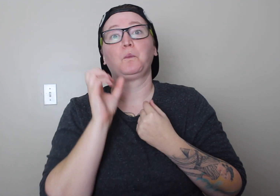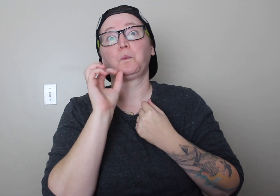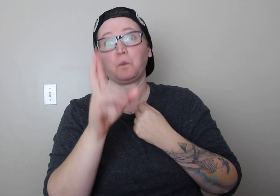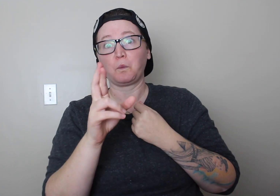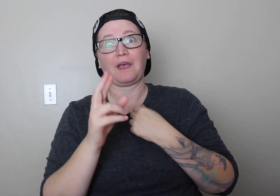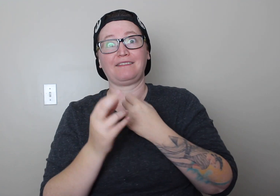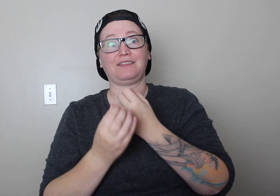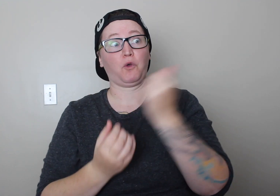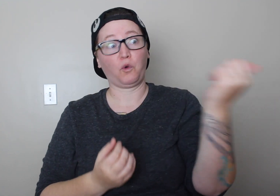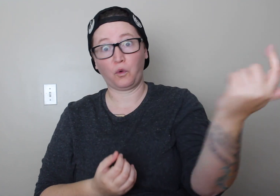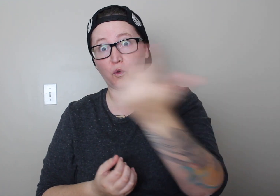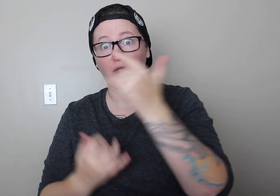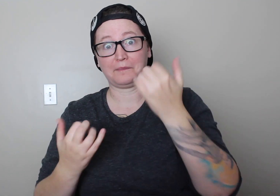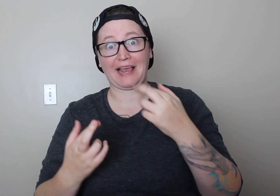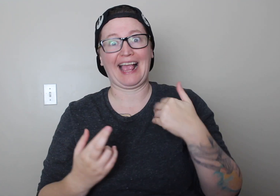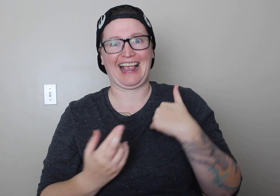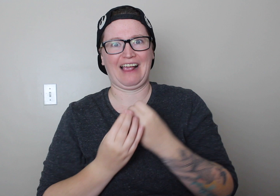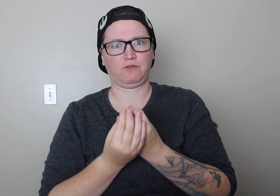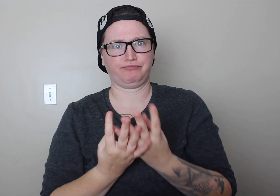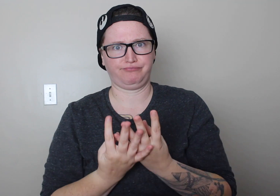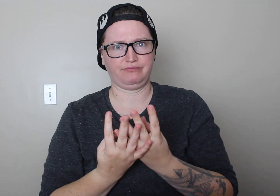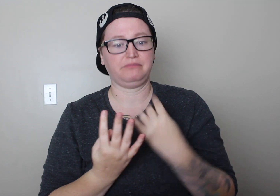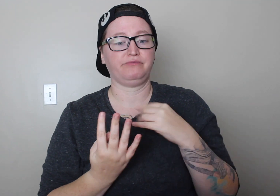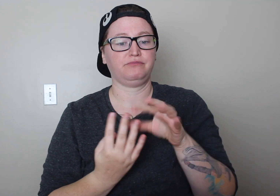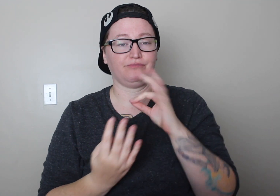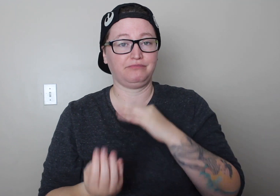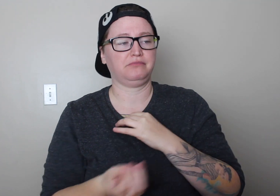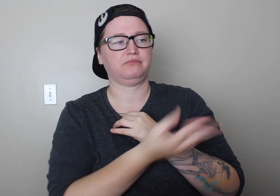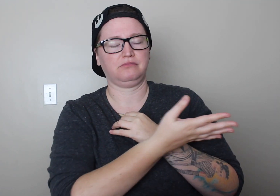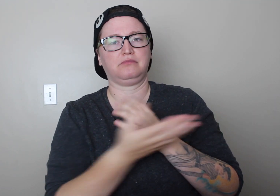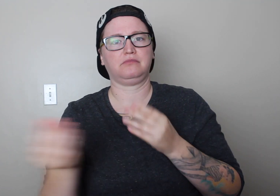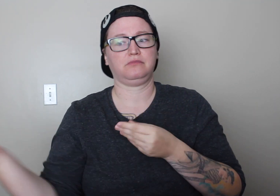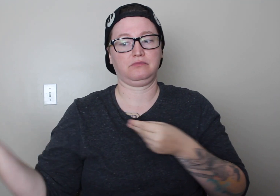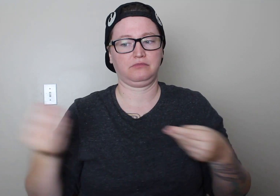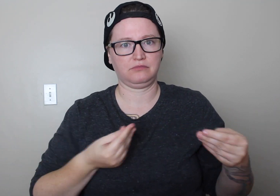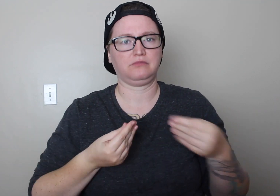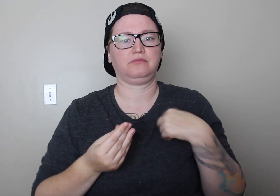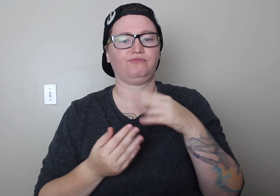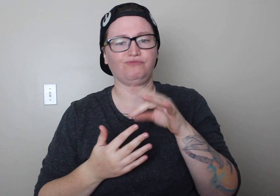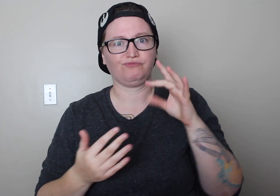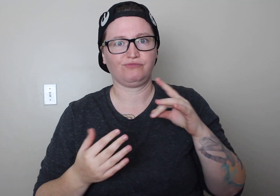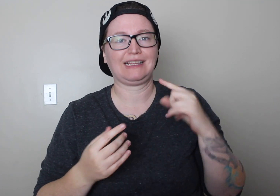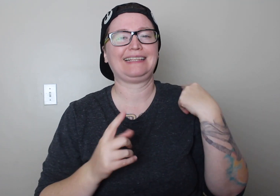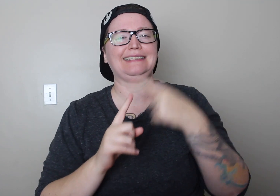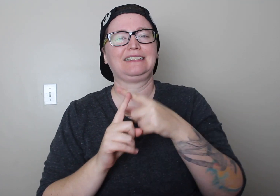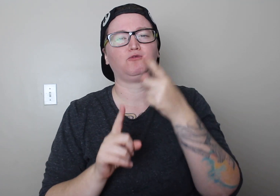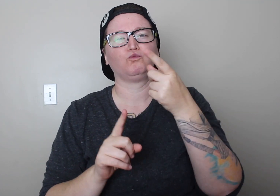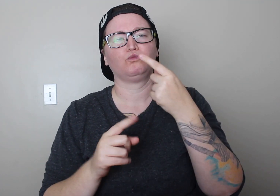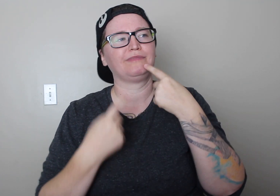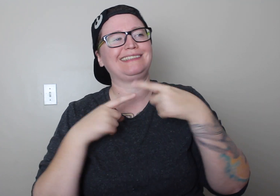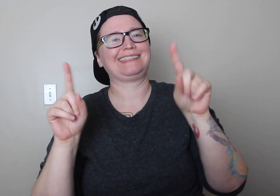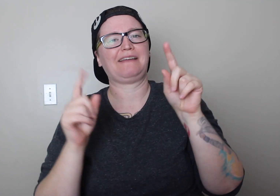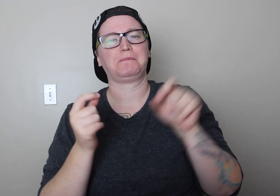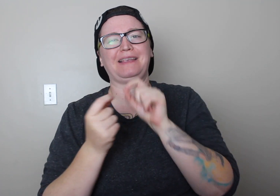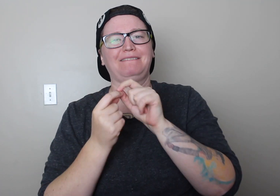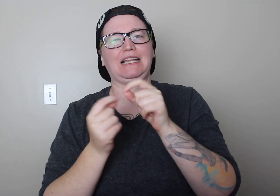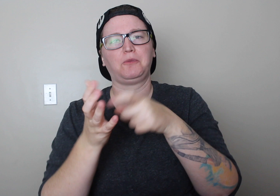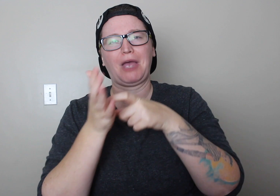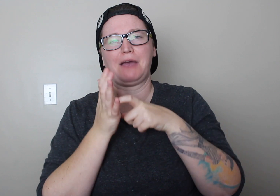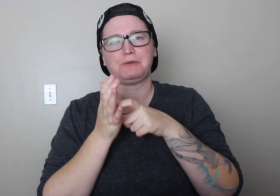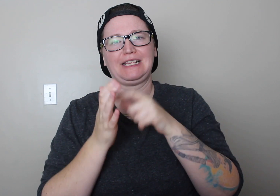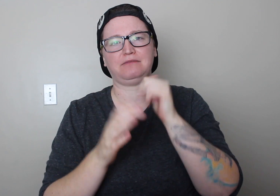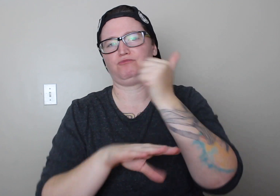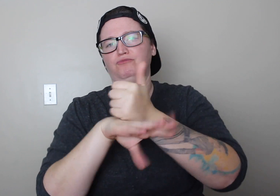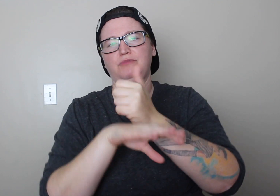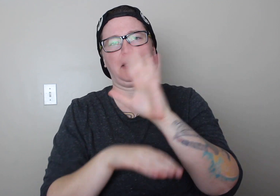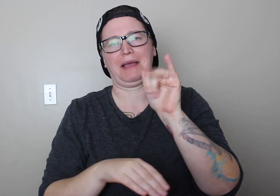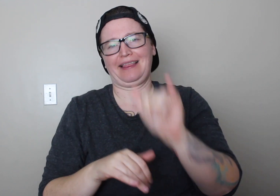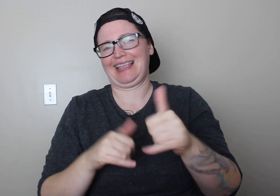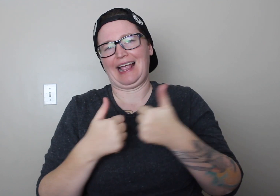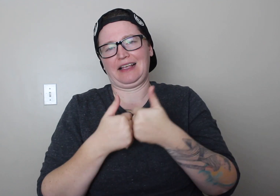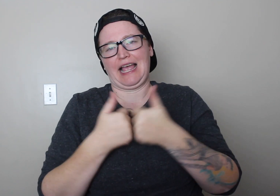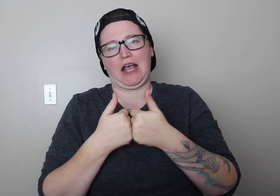Another way would be all players have certain number of cards to choose and pass along until they achieve whatever requirement is set by the game.